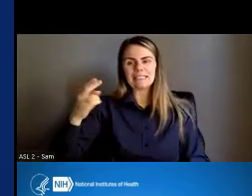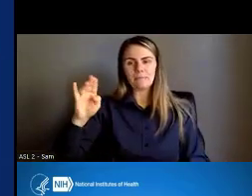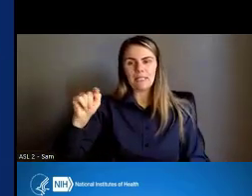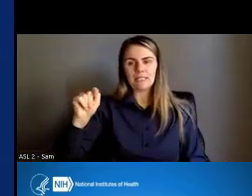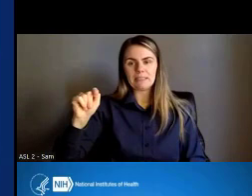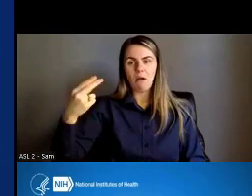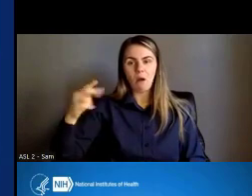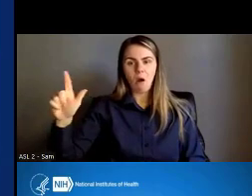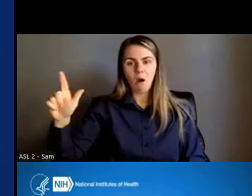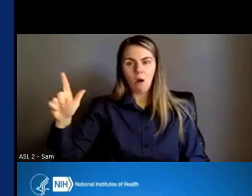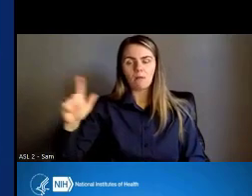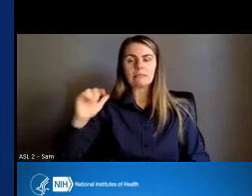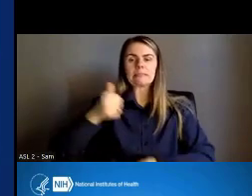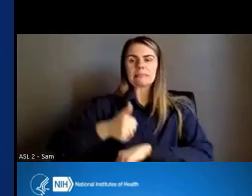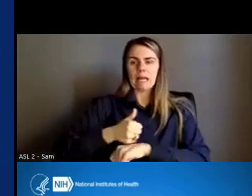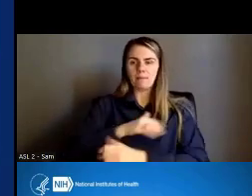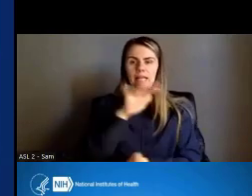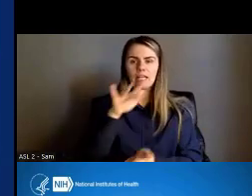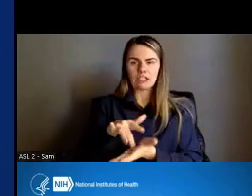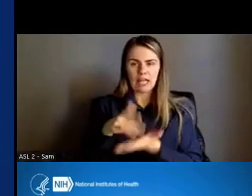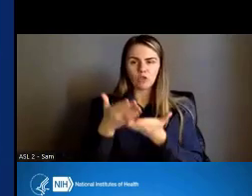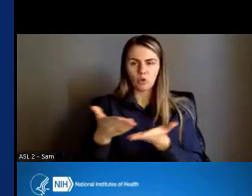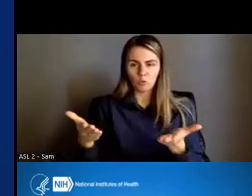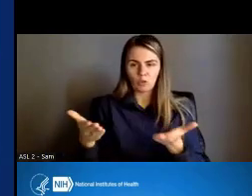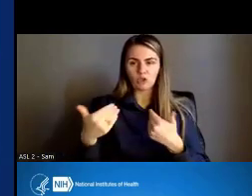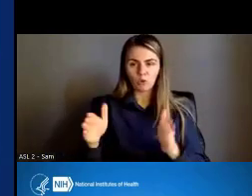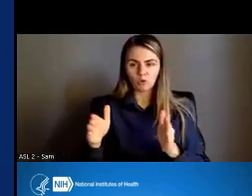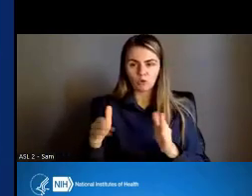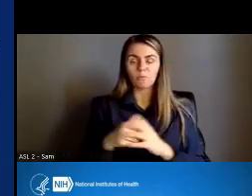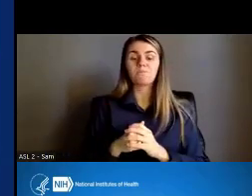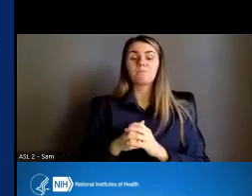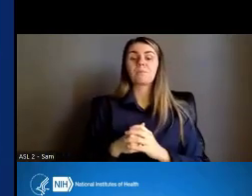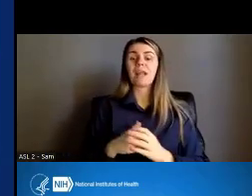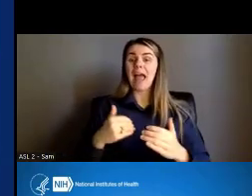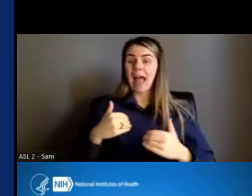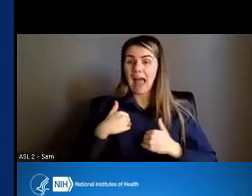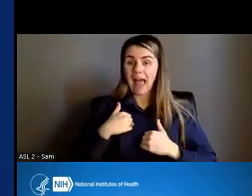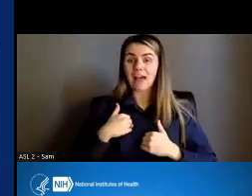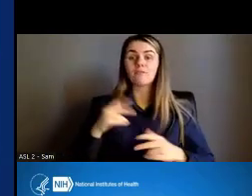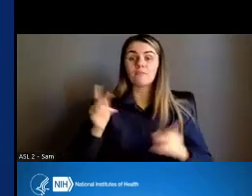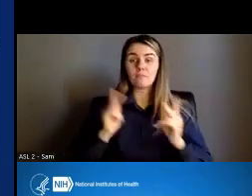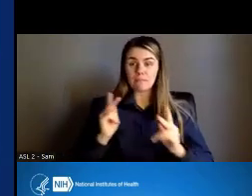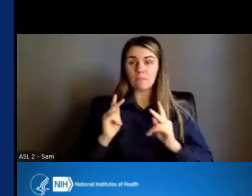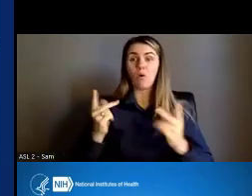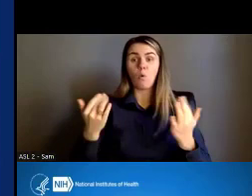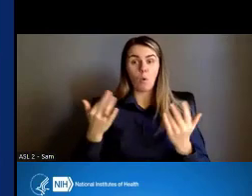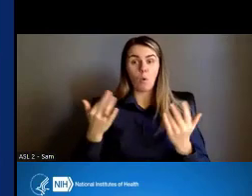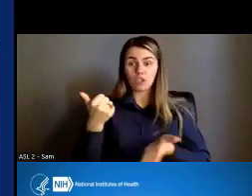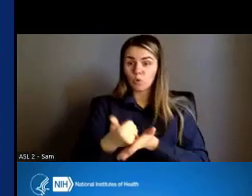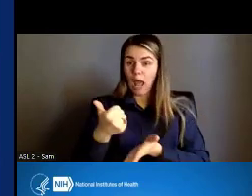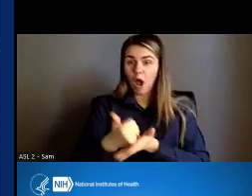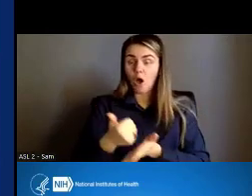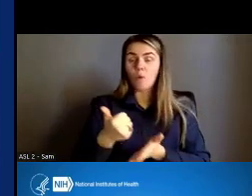that are staffed today, tomorrow, from 11 to 5 Eastern Standard Time,